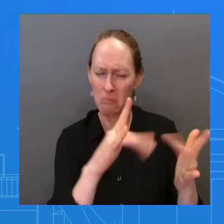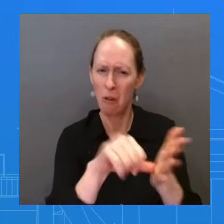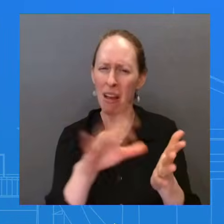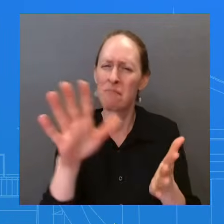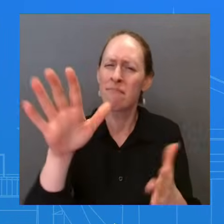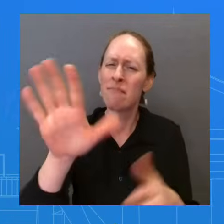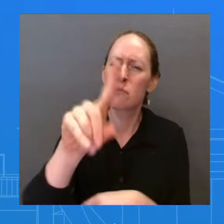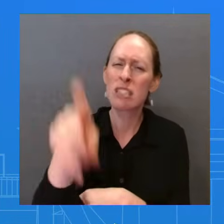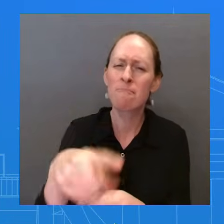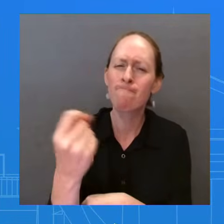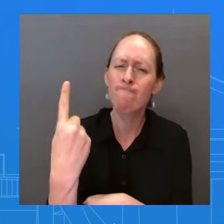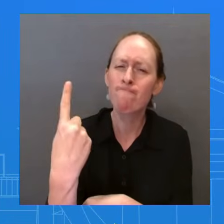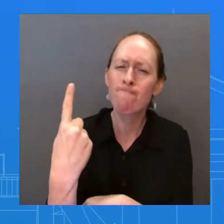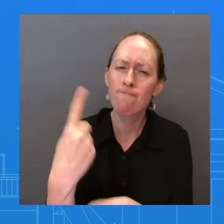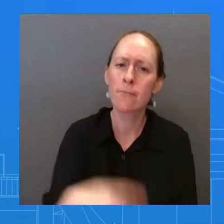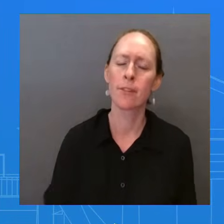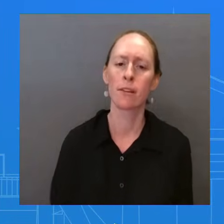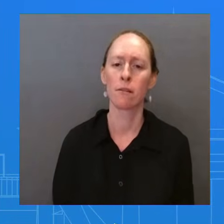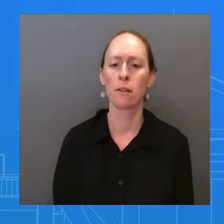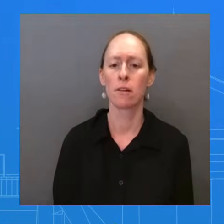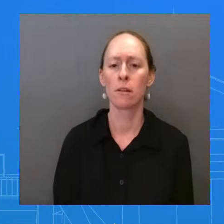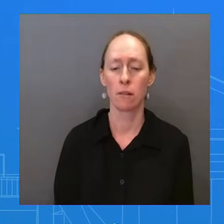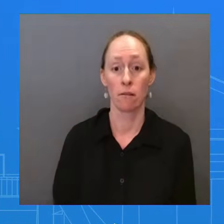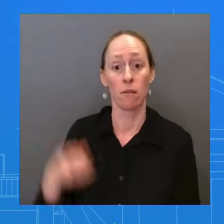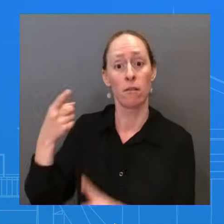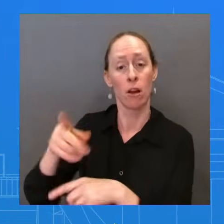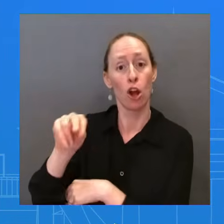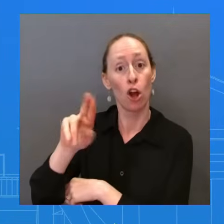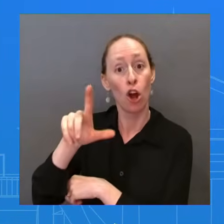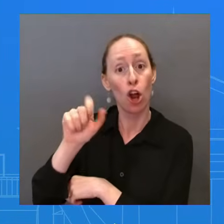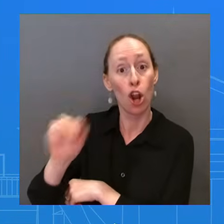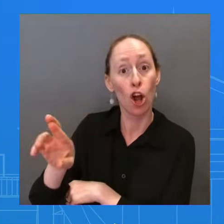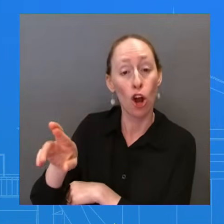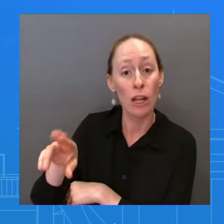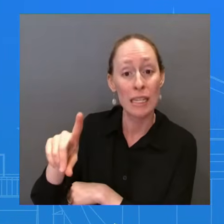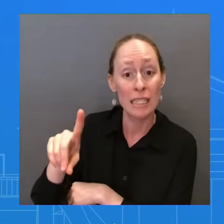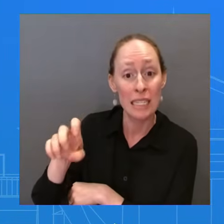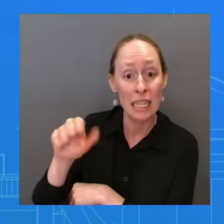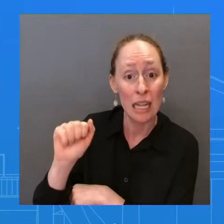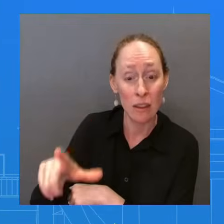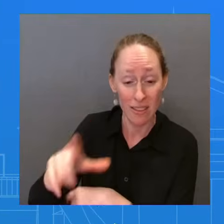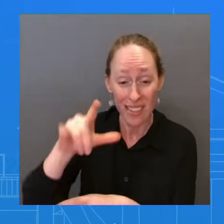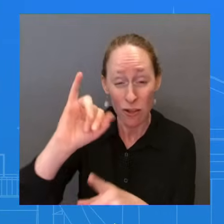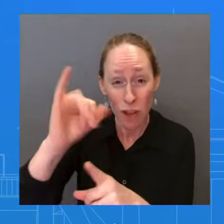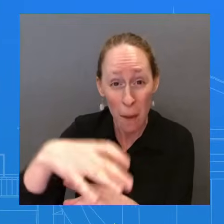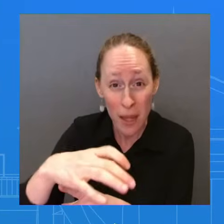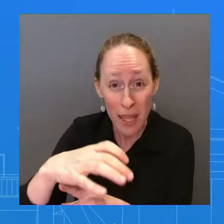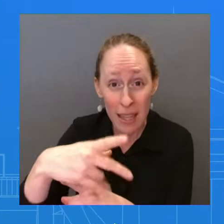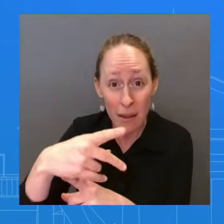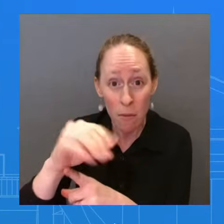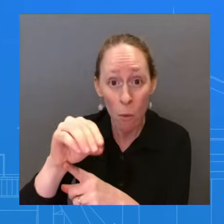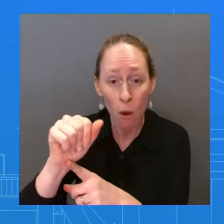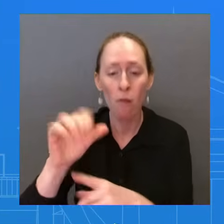Mr. Kirby: Look, the JCPOA is just not on the agenda right now. We're not -- we're not focused on that.